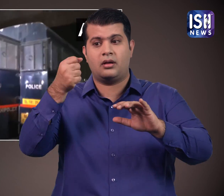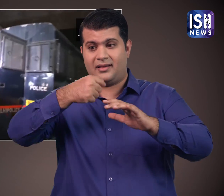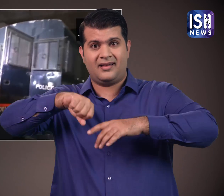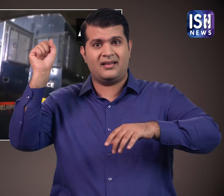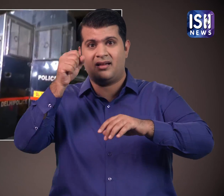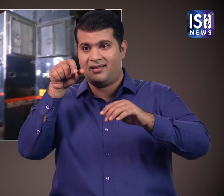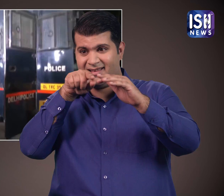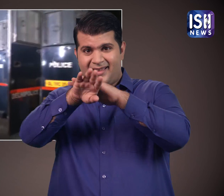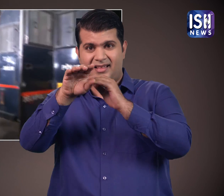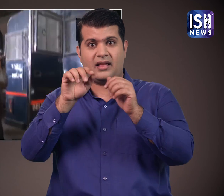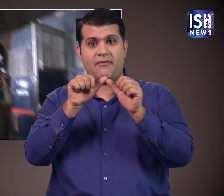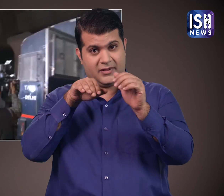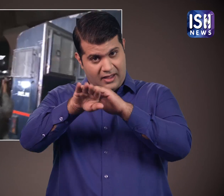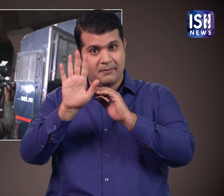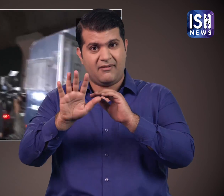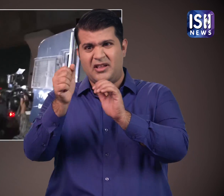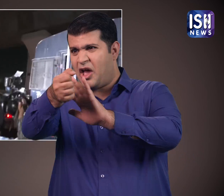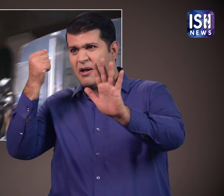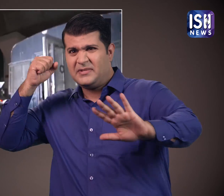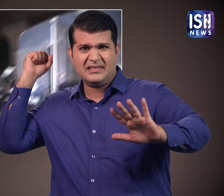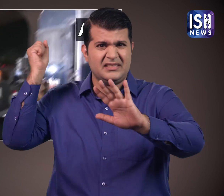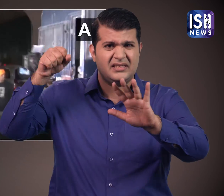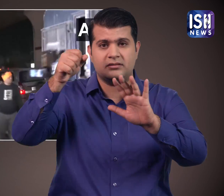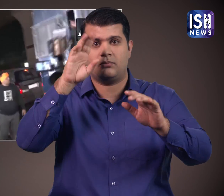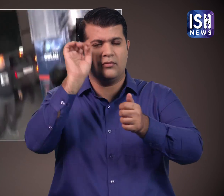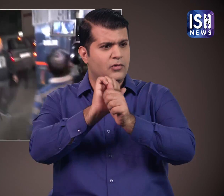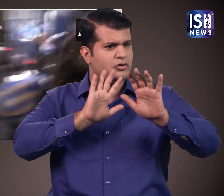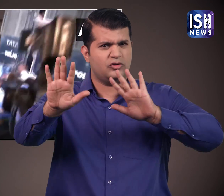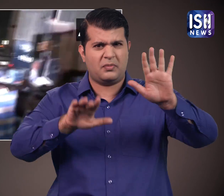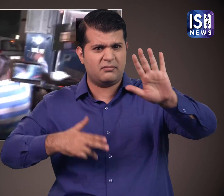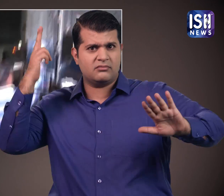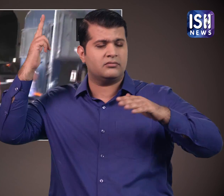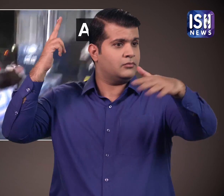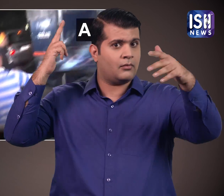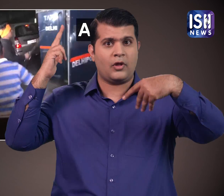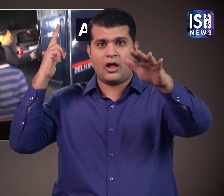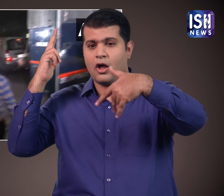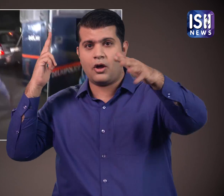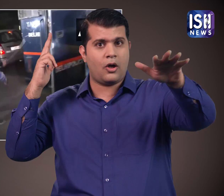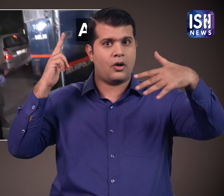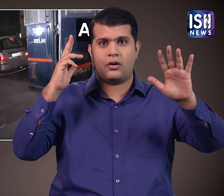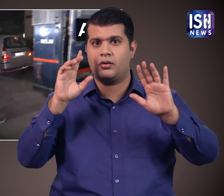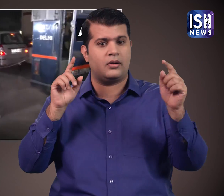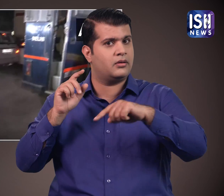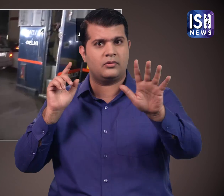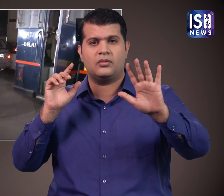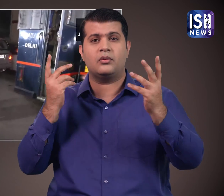A policeman, with a revolver in his hand, came out of the van, warning the attackers to move back and let the vehicle go.